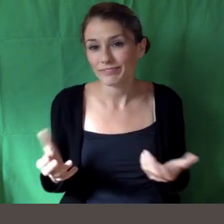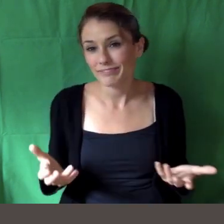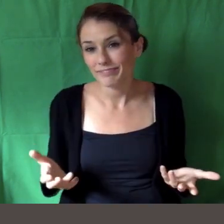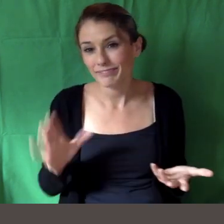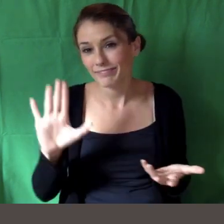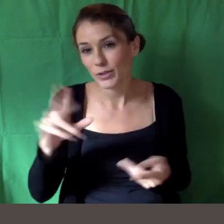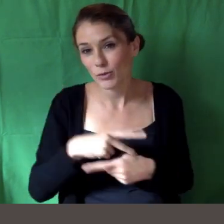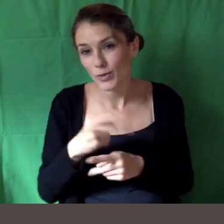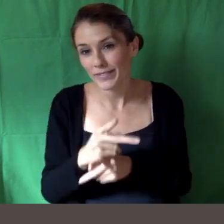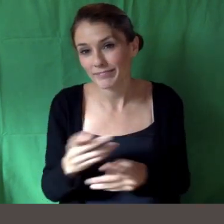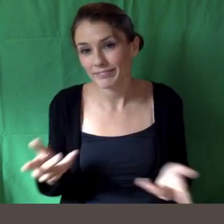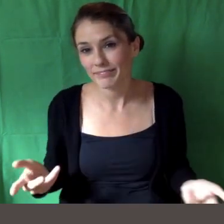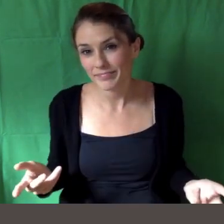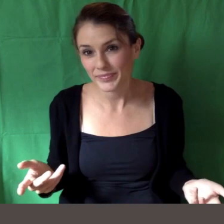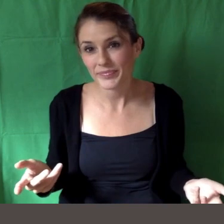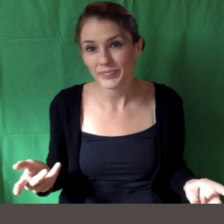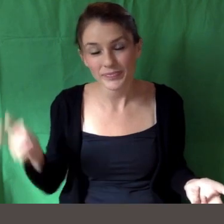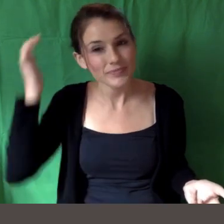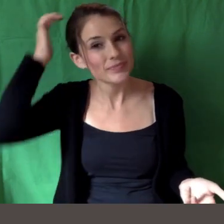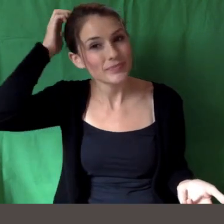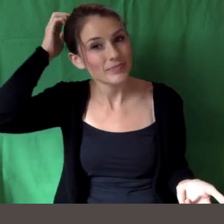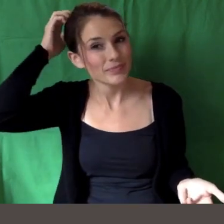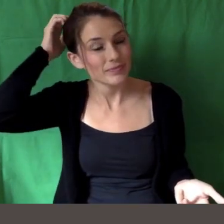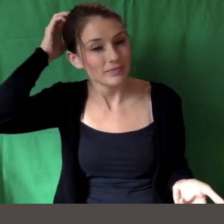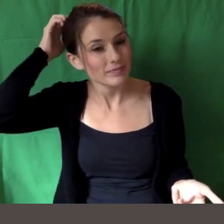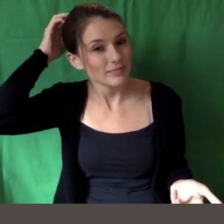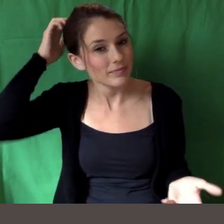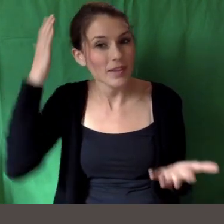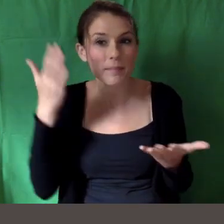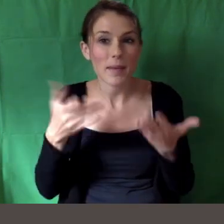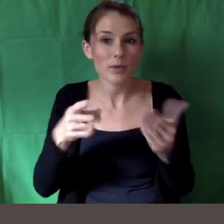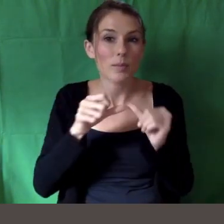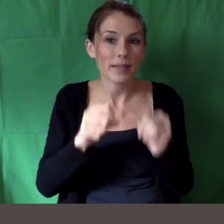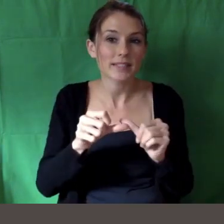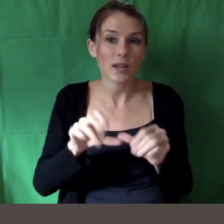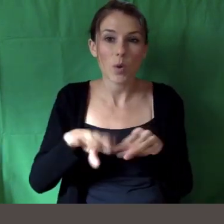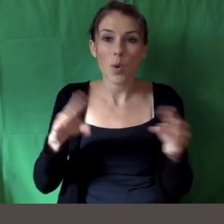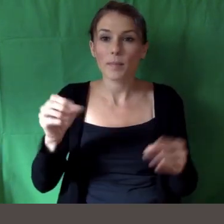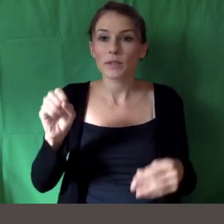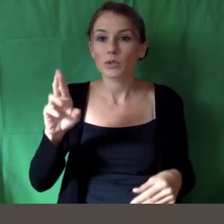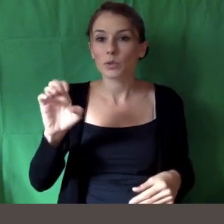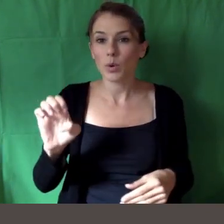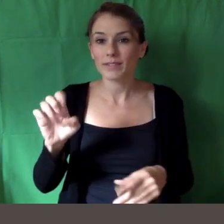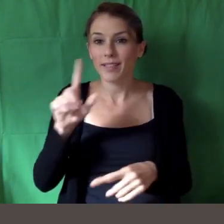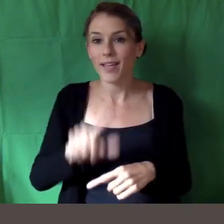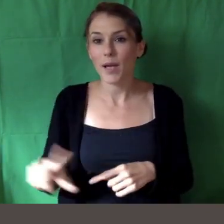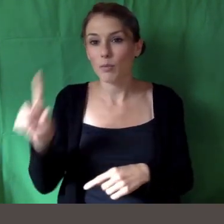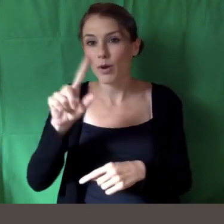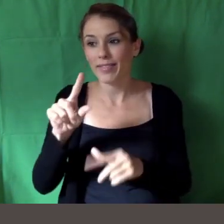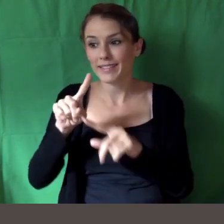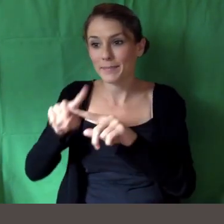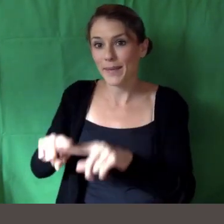product, your, your, maybe you maintain an open source library that depends on some feature in Python.